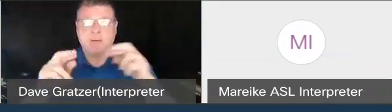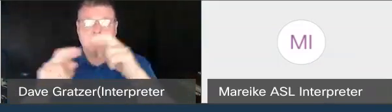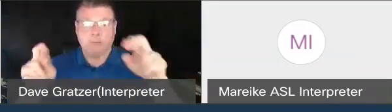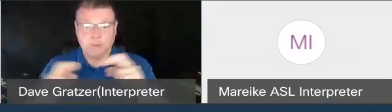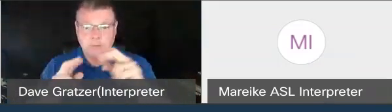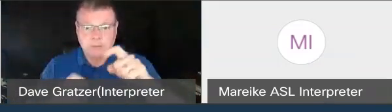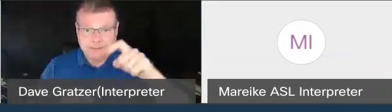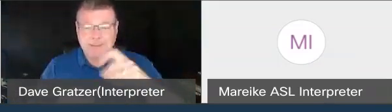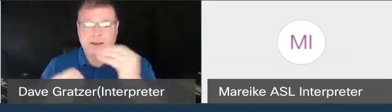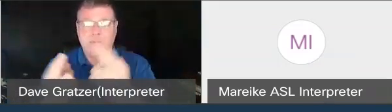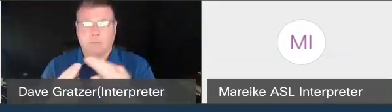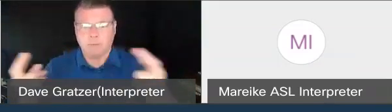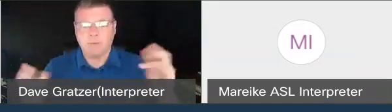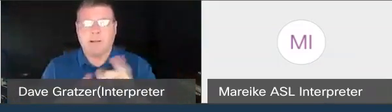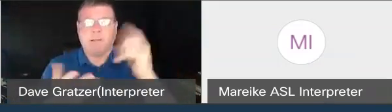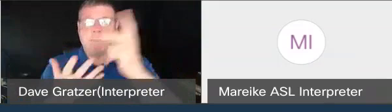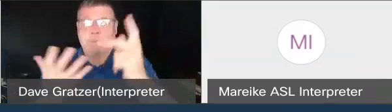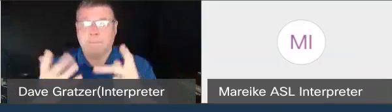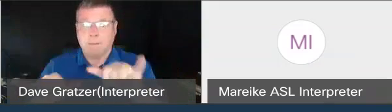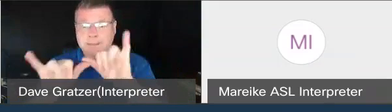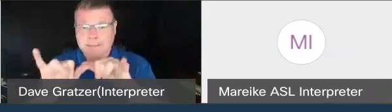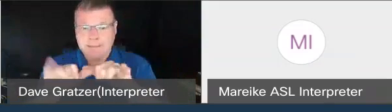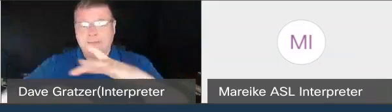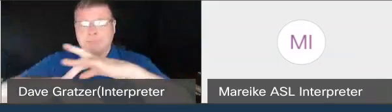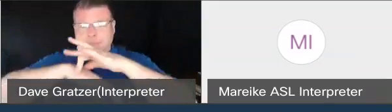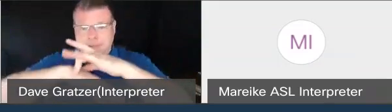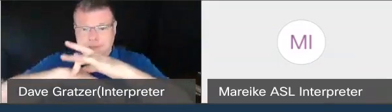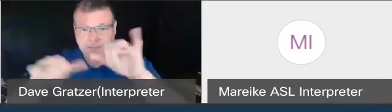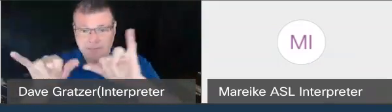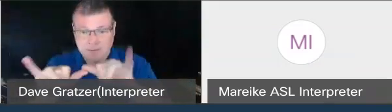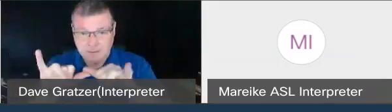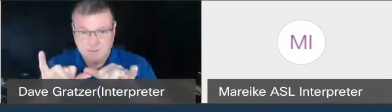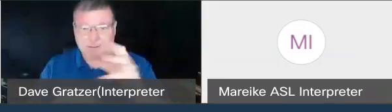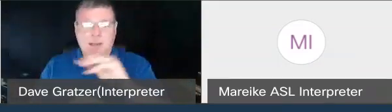and resources such as population size, geographic size, staffing, training needs,